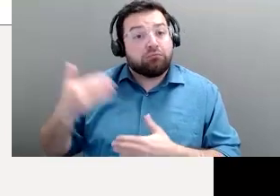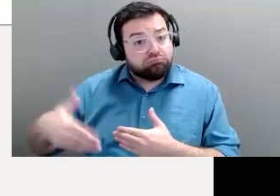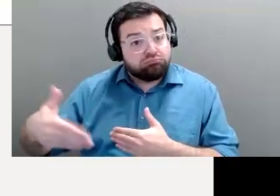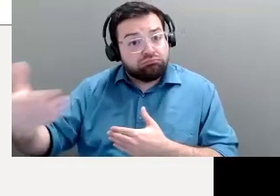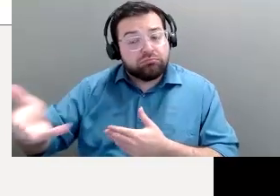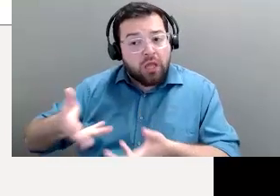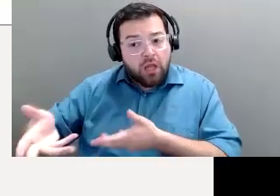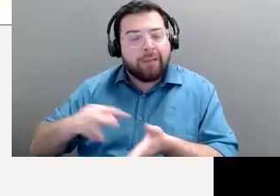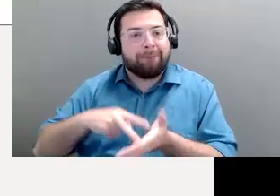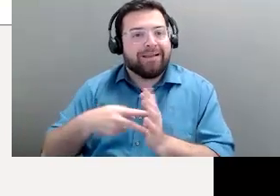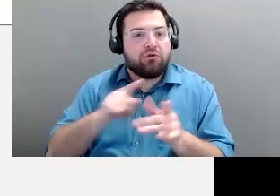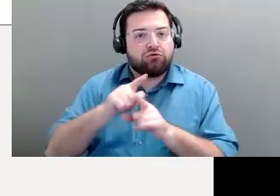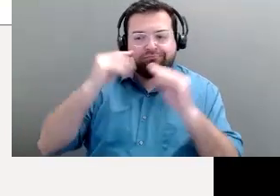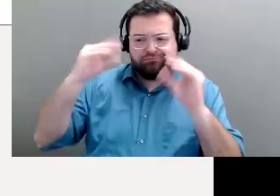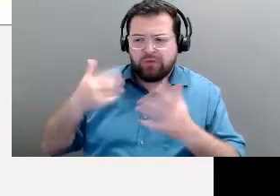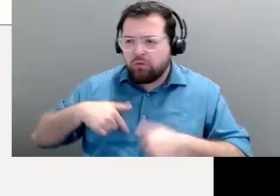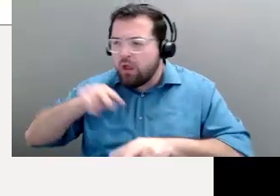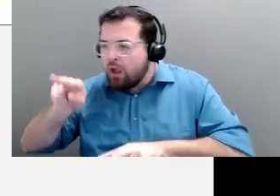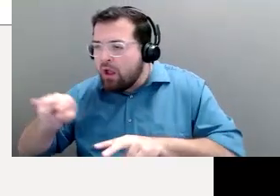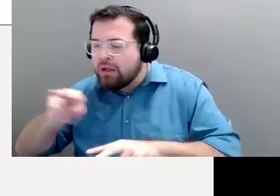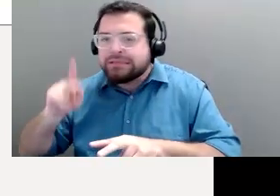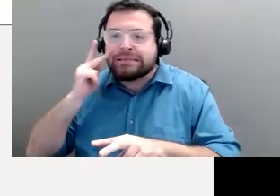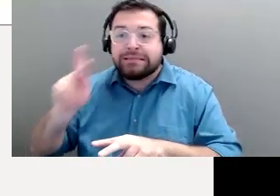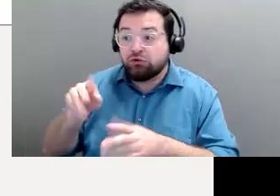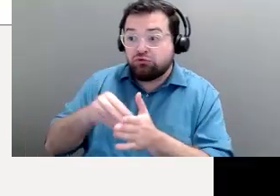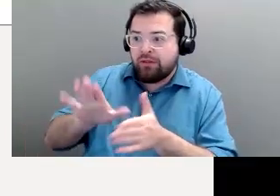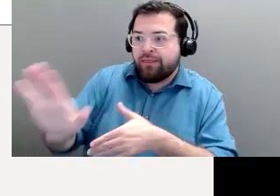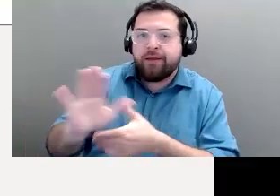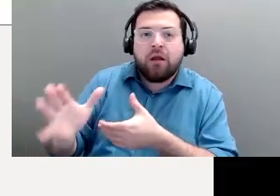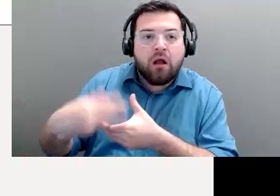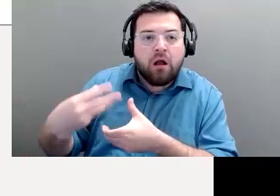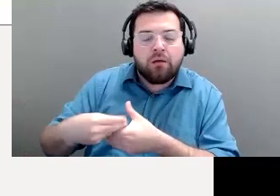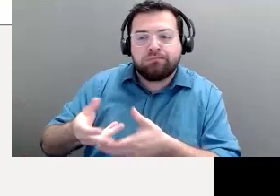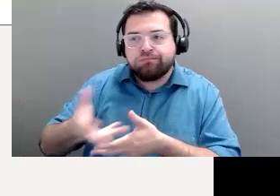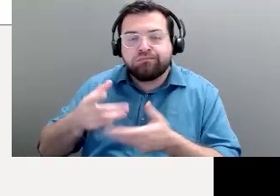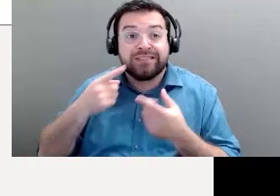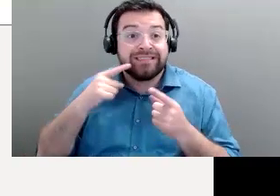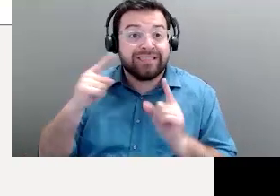academic engagement and success, in a prompt and proactive way.